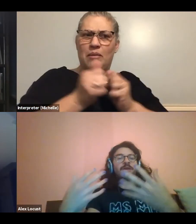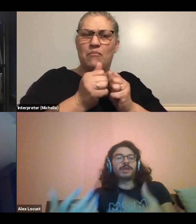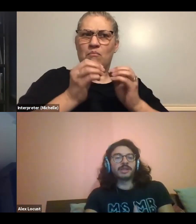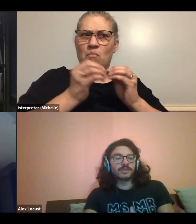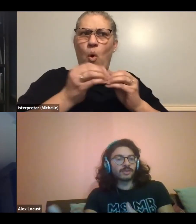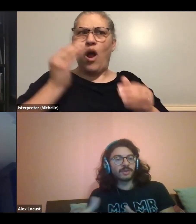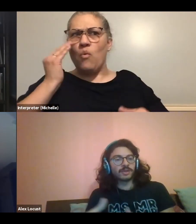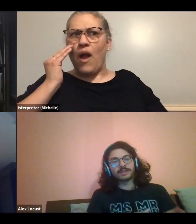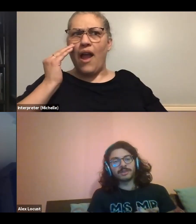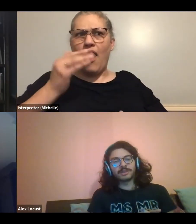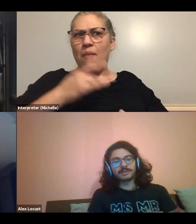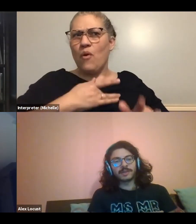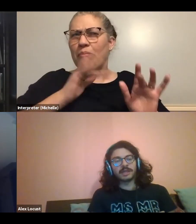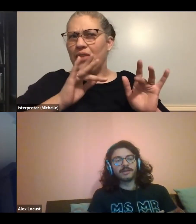Alex Locust: That we share, you know Alice.